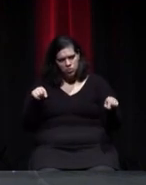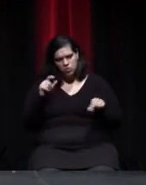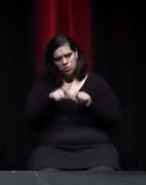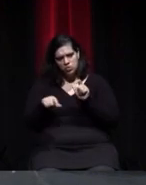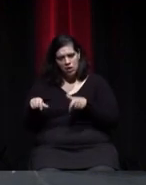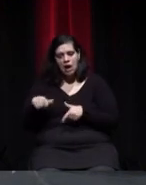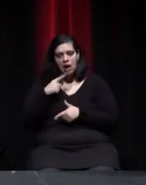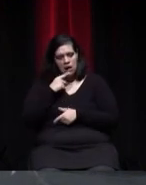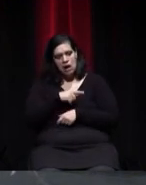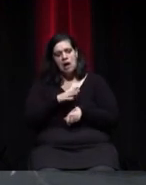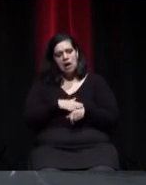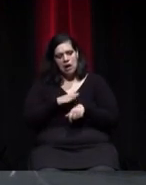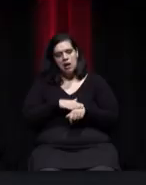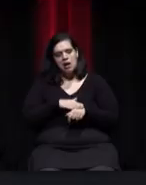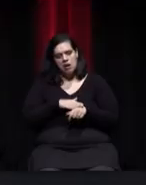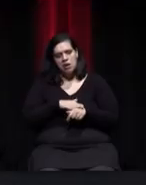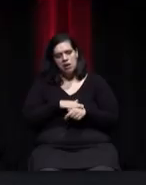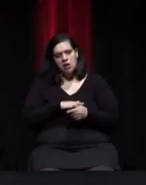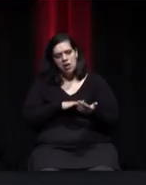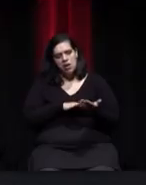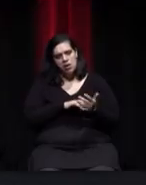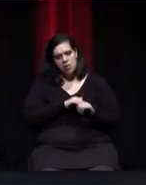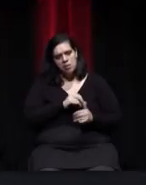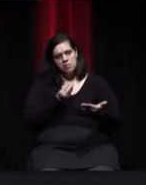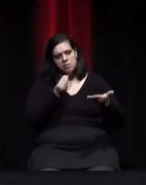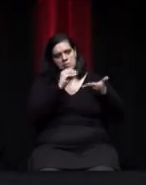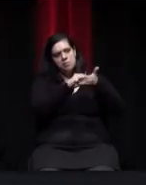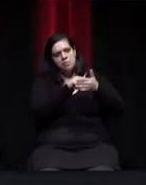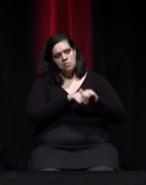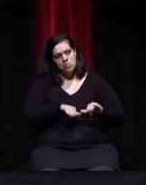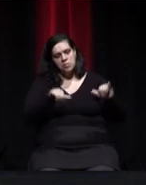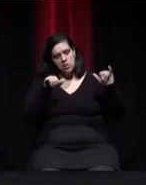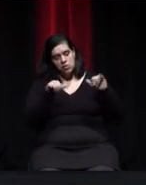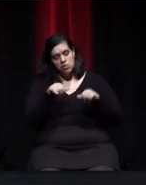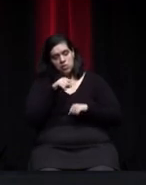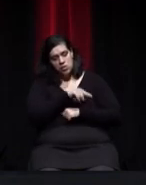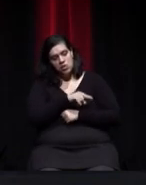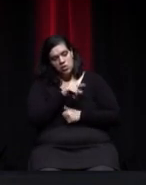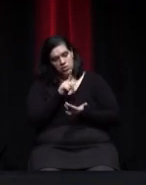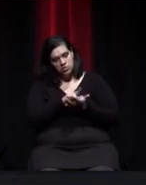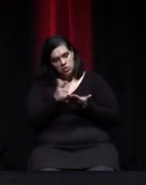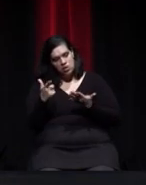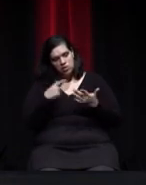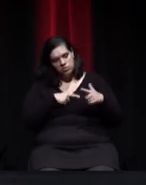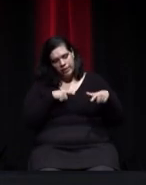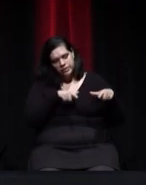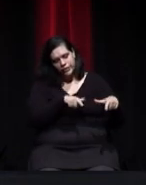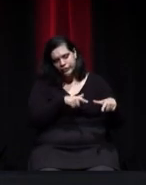So, this person, this journalist has certificate A, B, C or D,